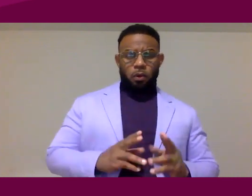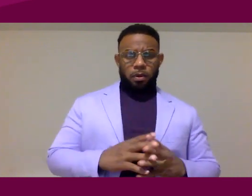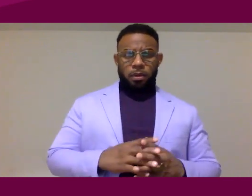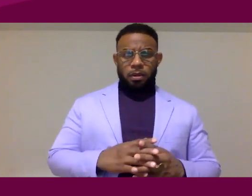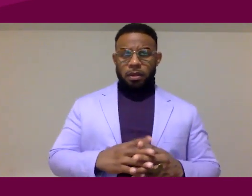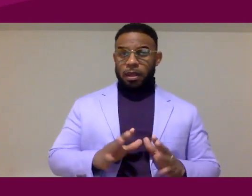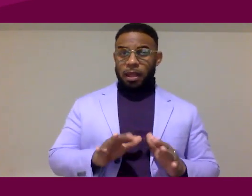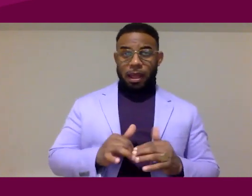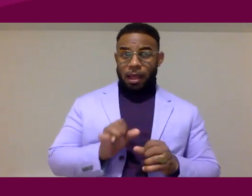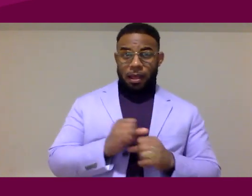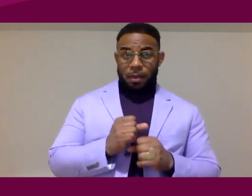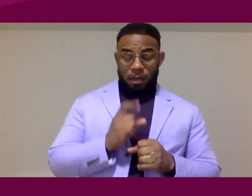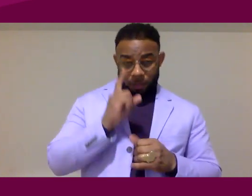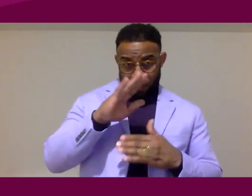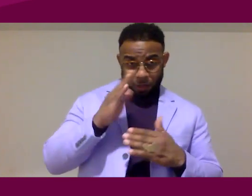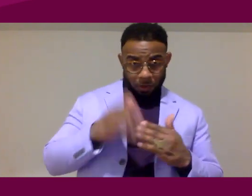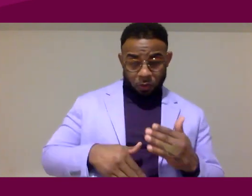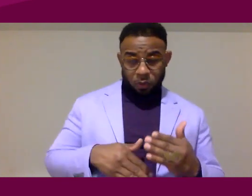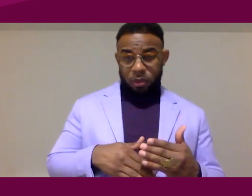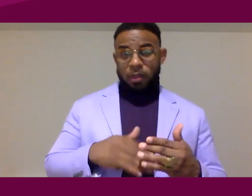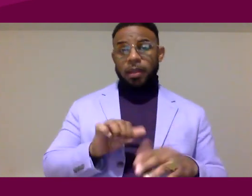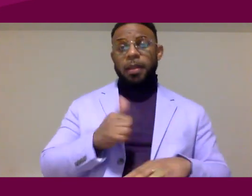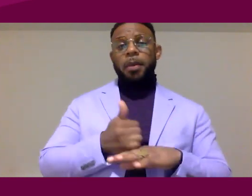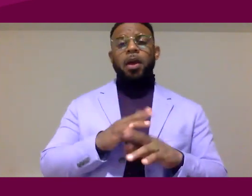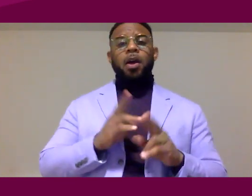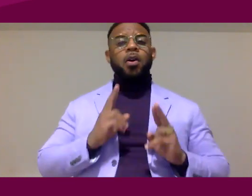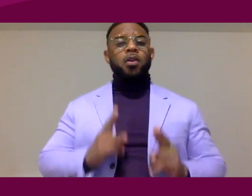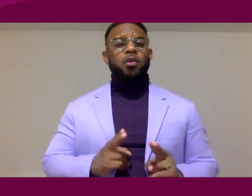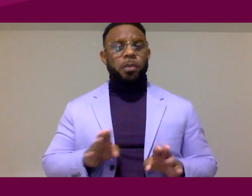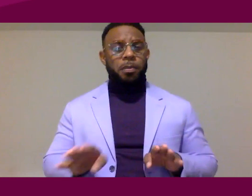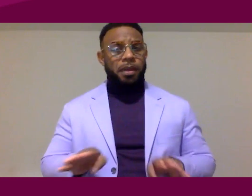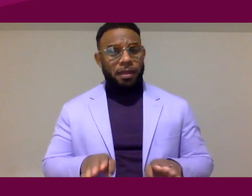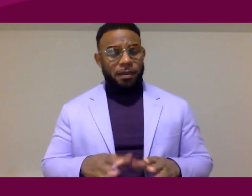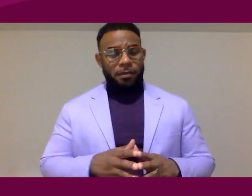or how to make conclusions based on human behavior.